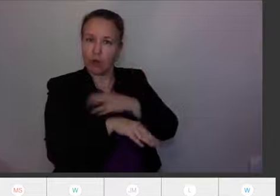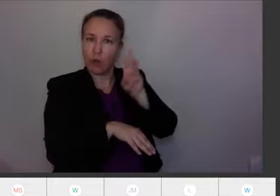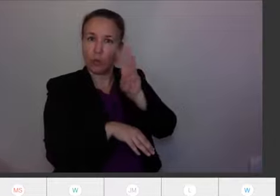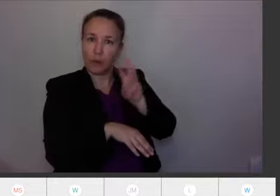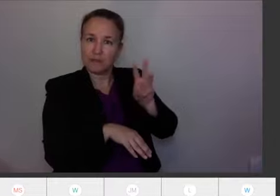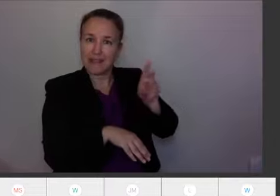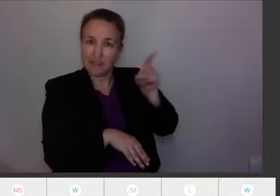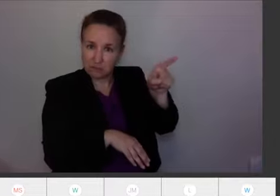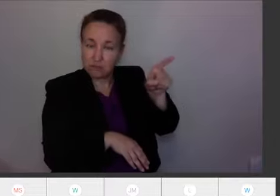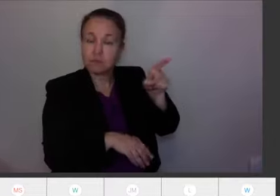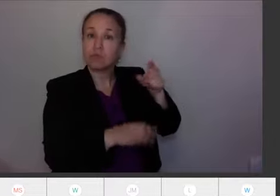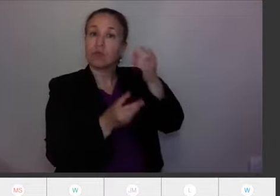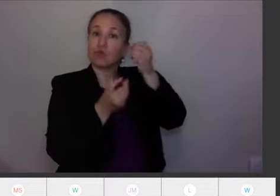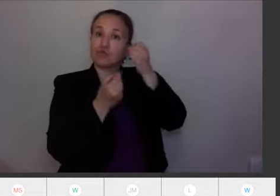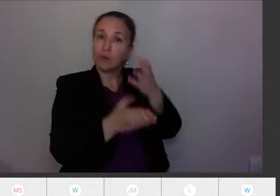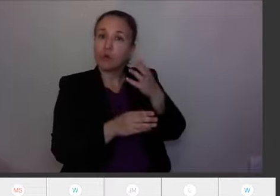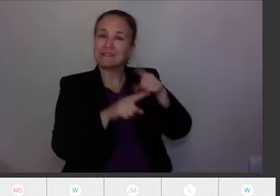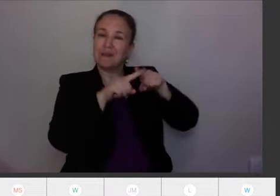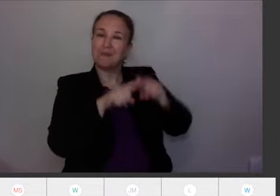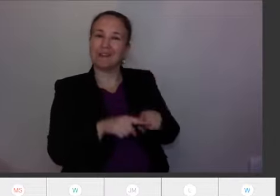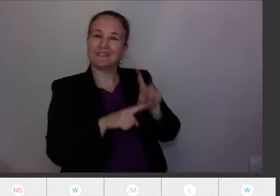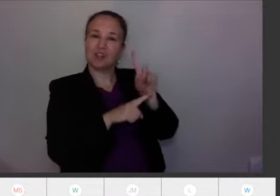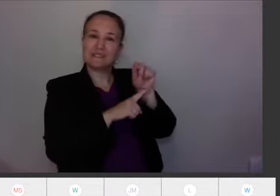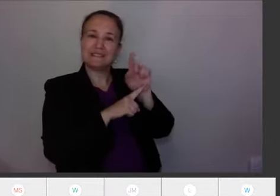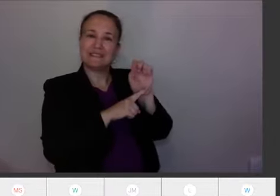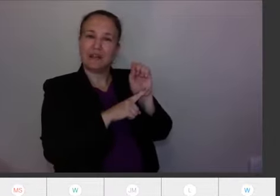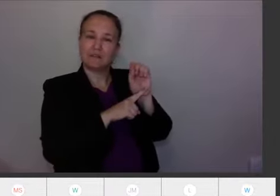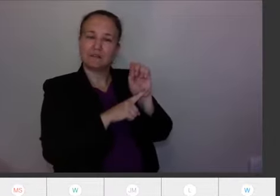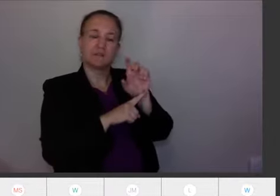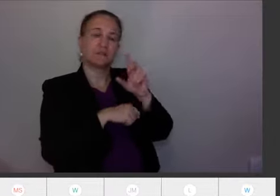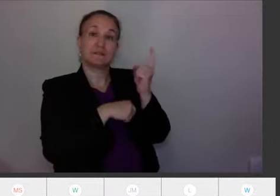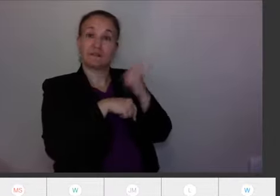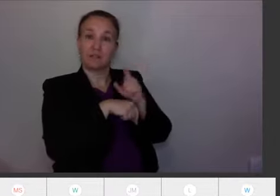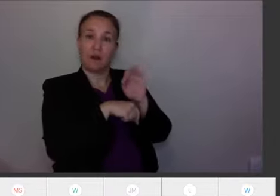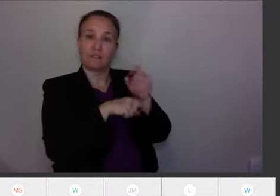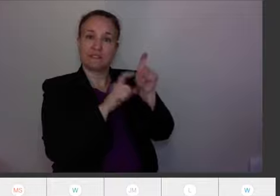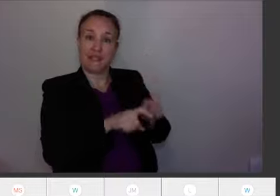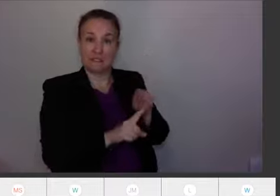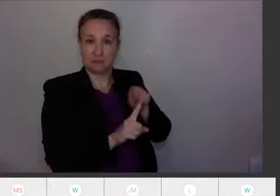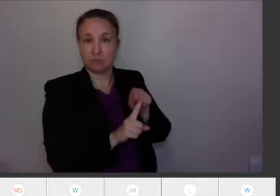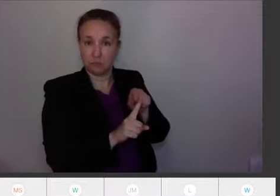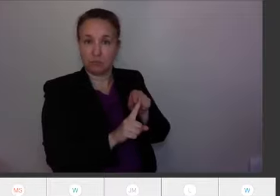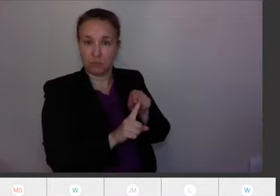reports by date of test and that's been particularly important